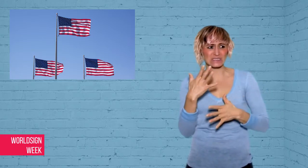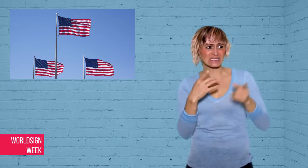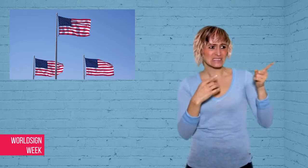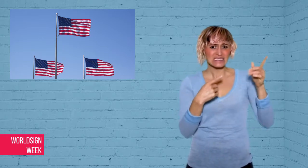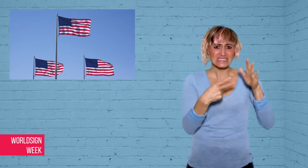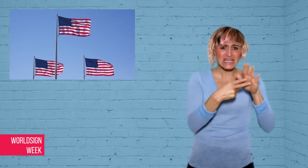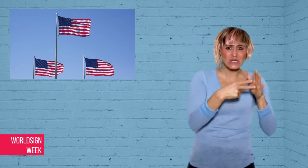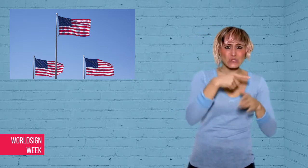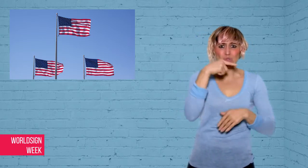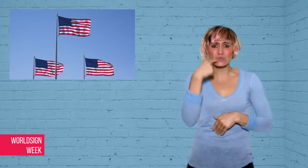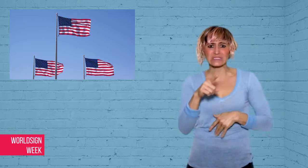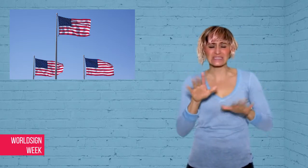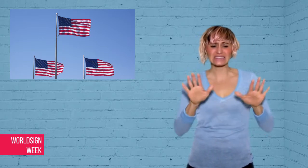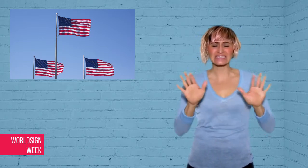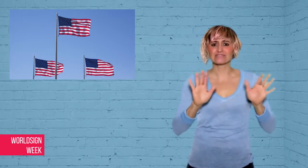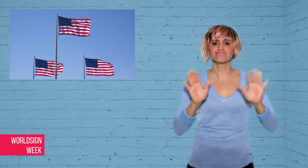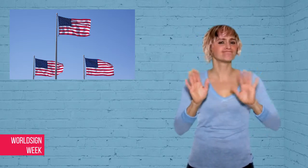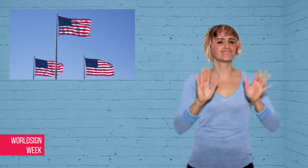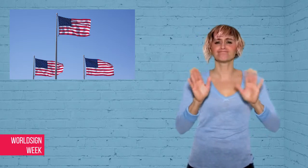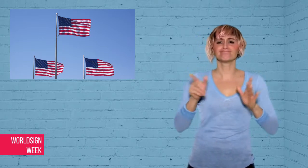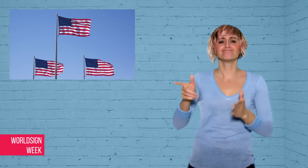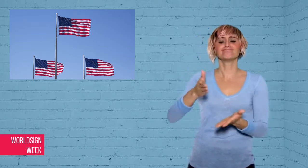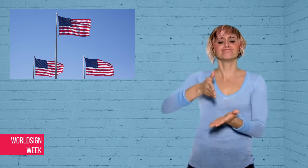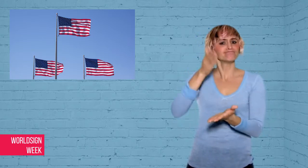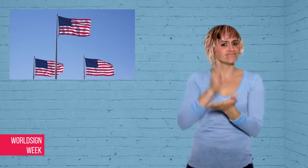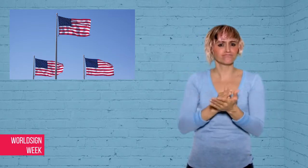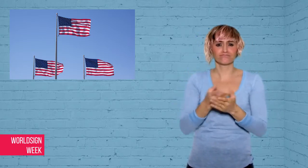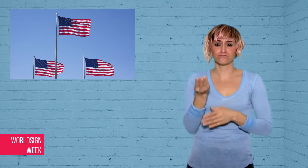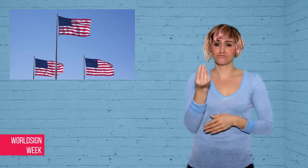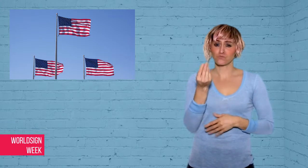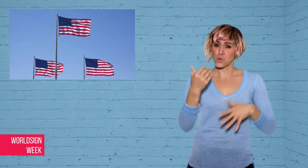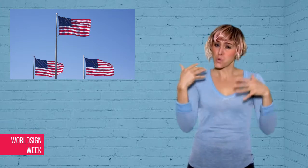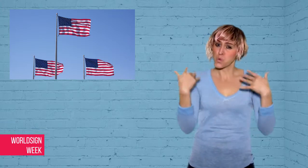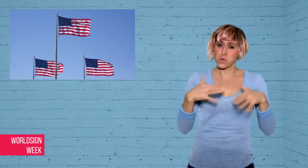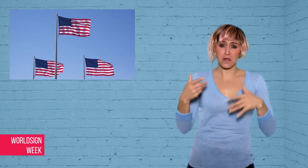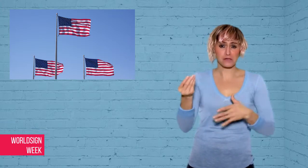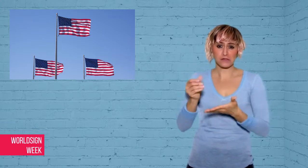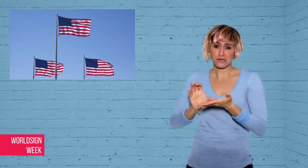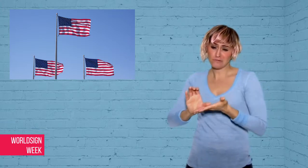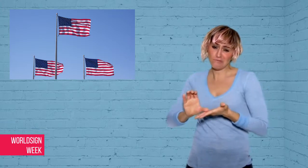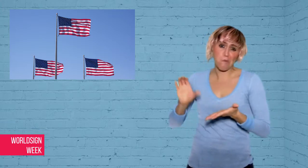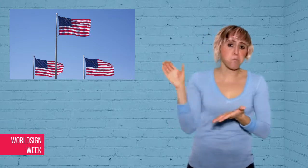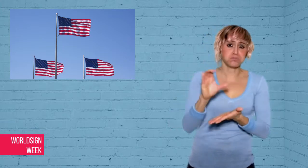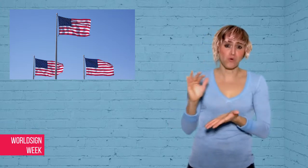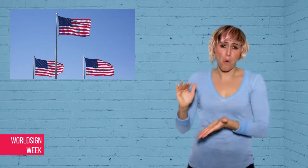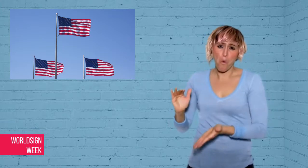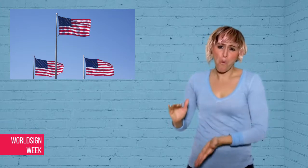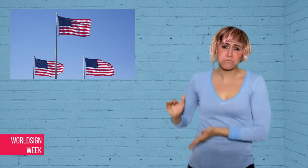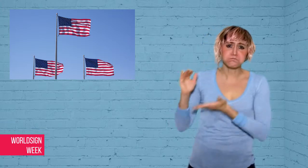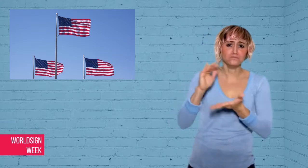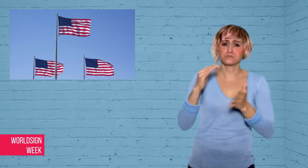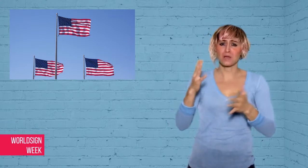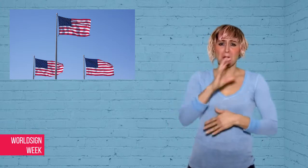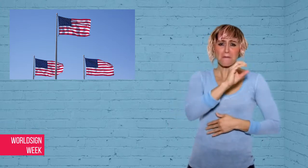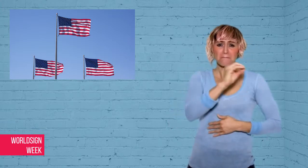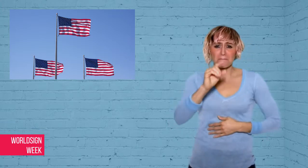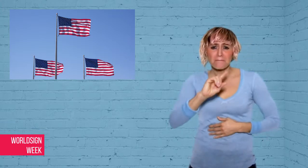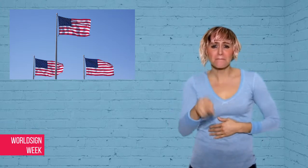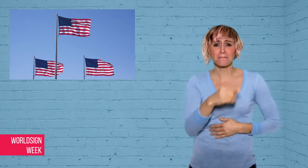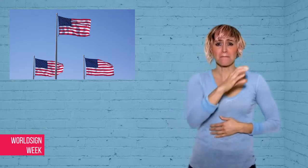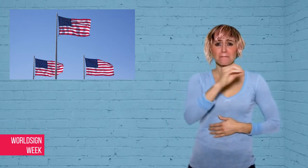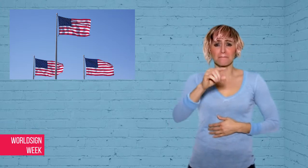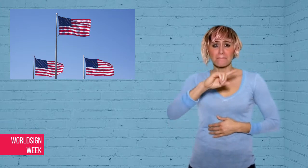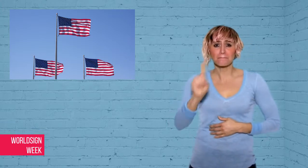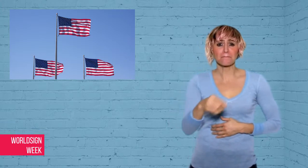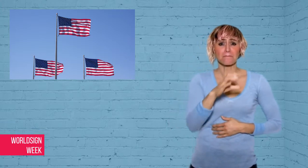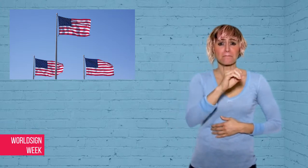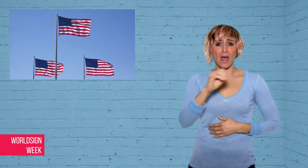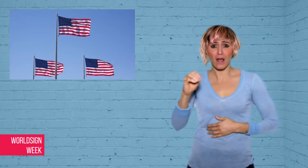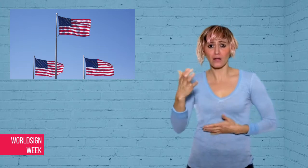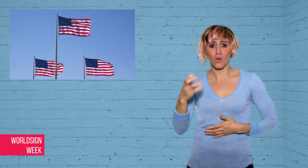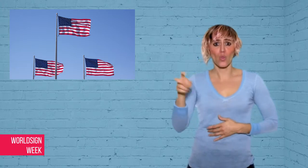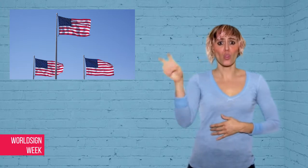They fear it so much, they financed billions